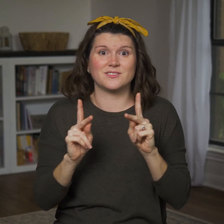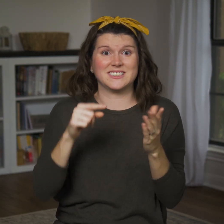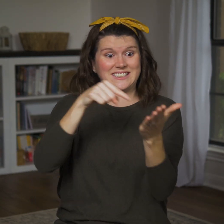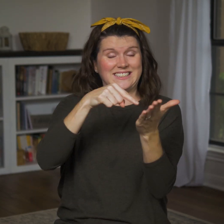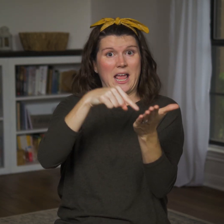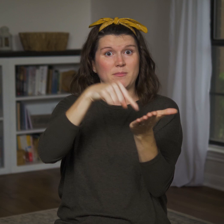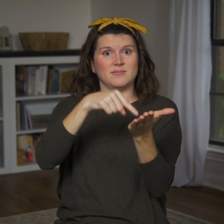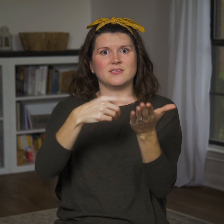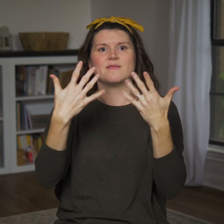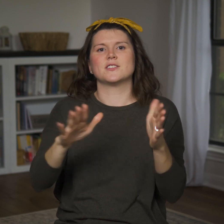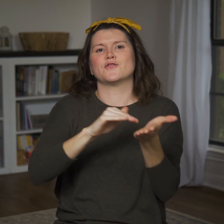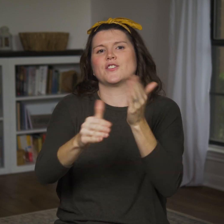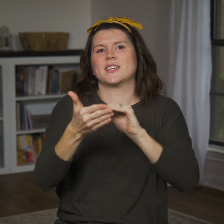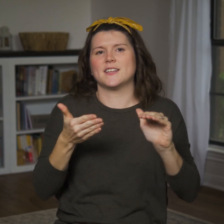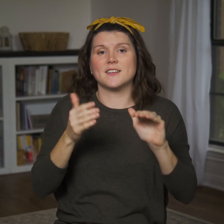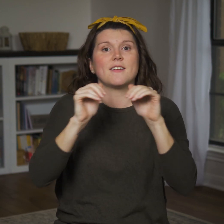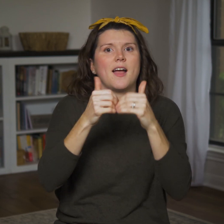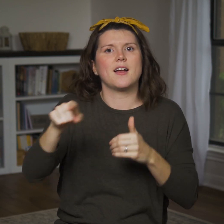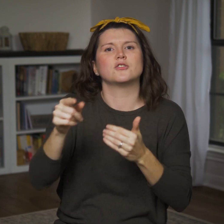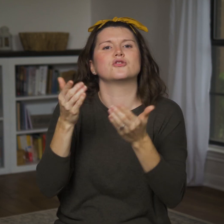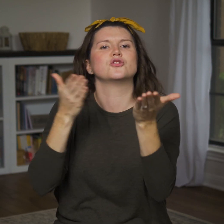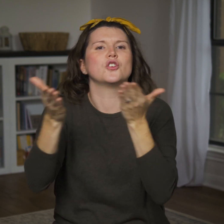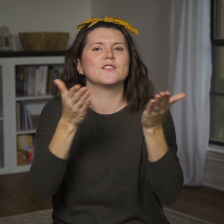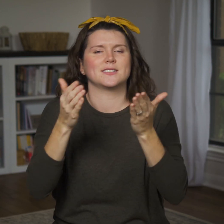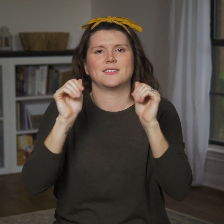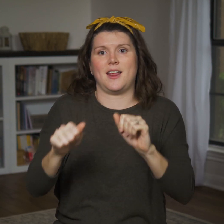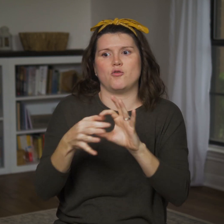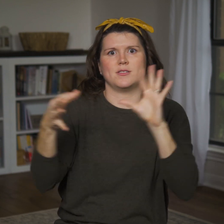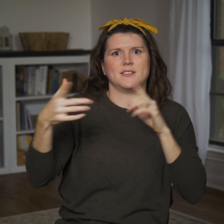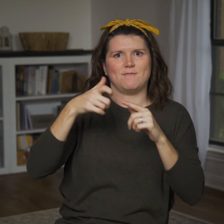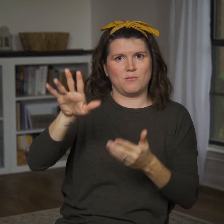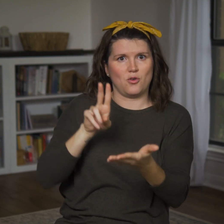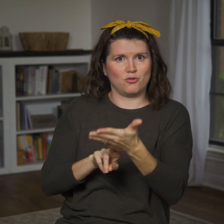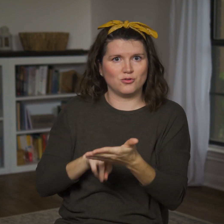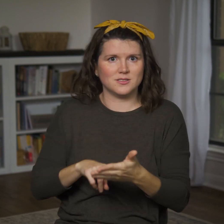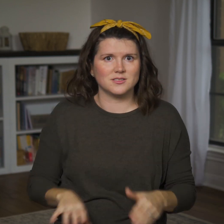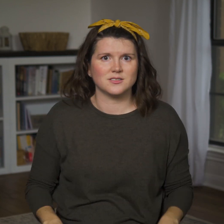Debts are forgiven and servants are released from their contracts.